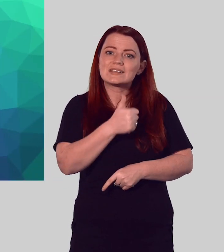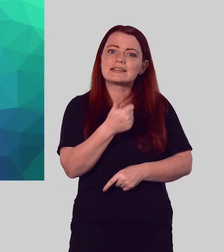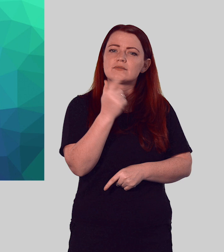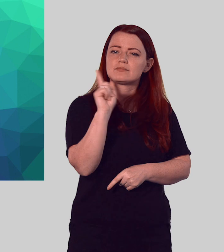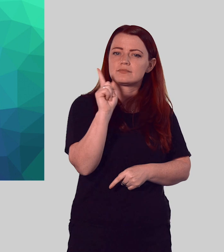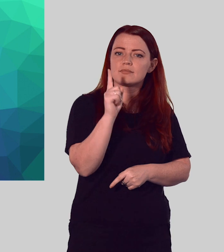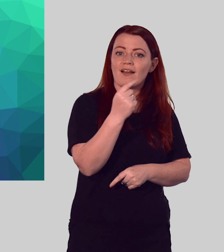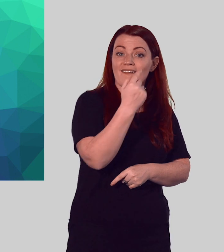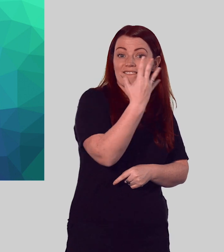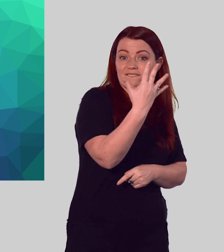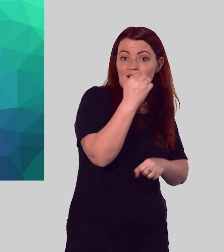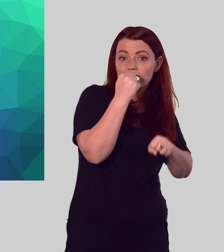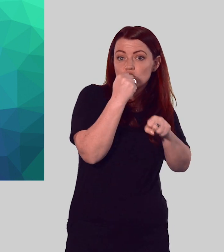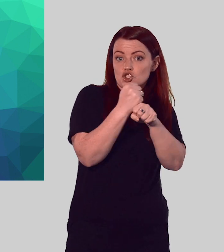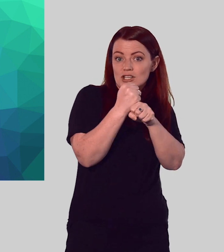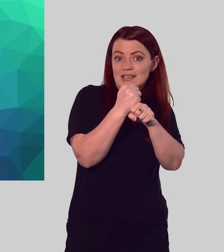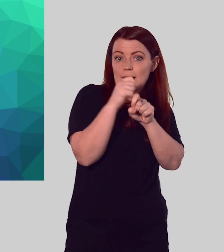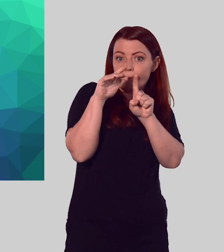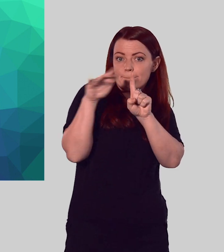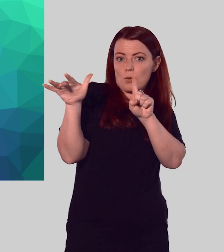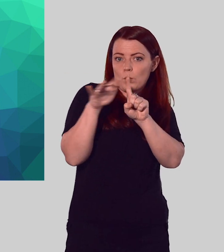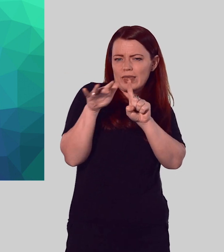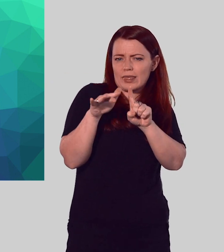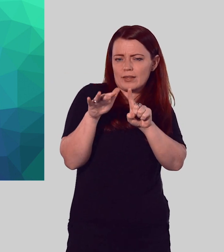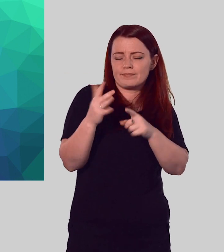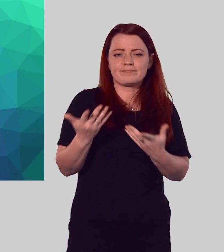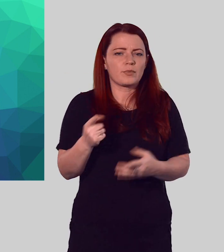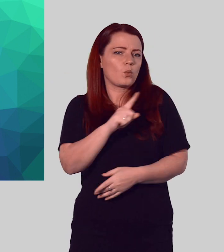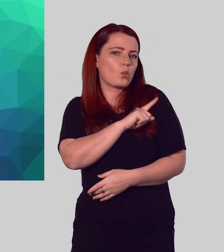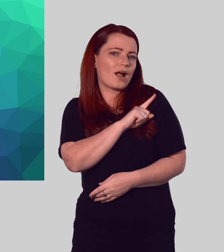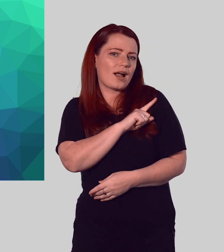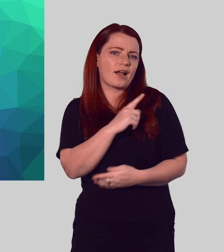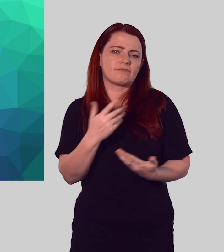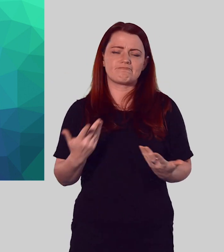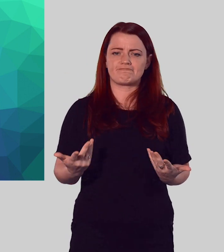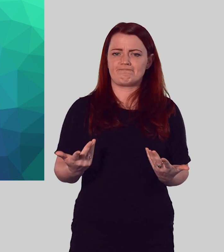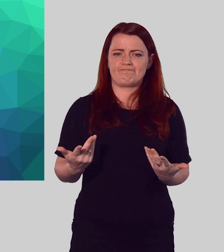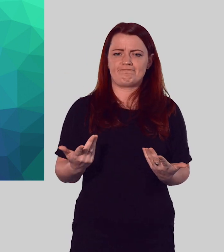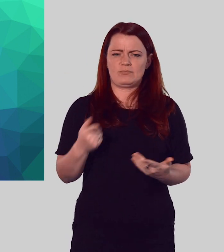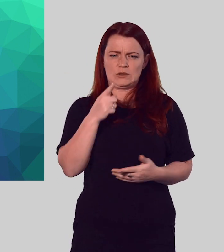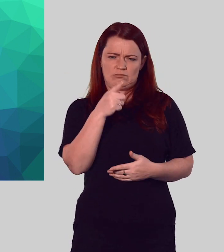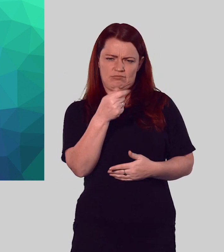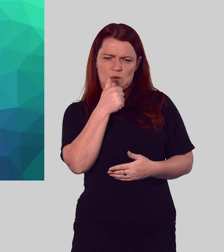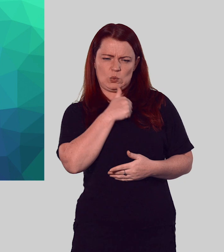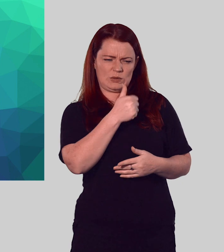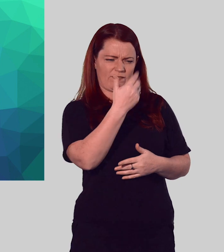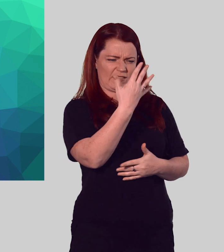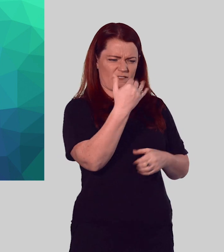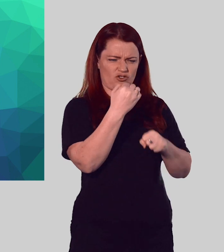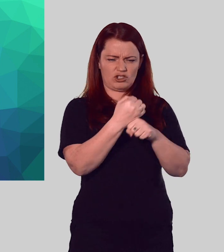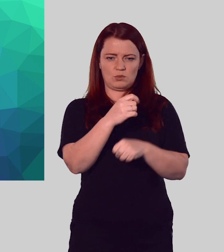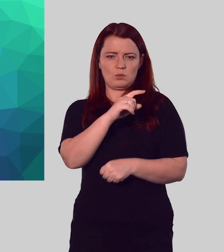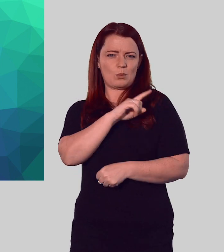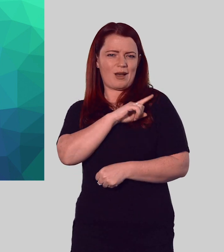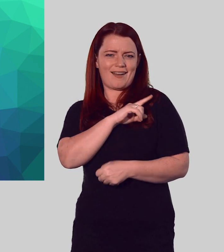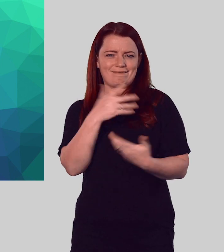and why are we doing that, what's the reason for using 5G, I mean lots of people